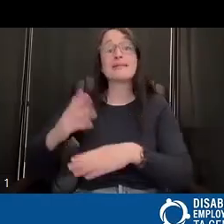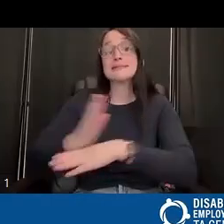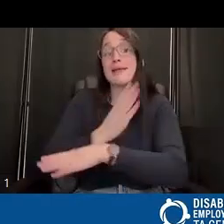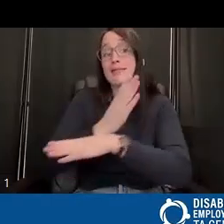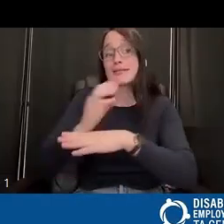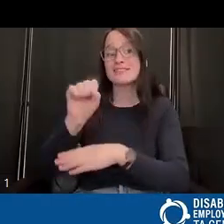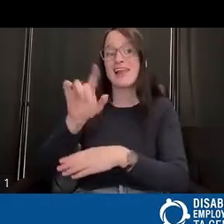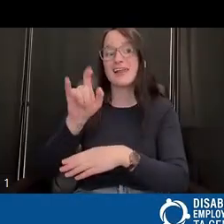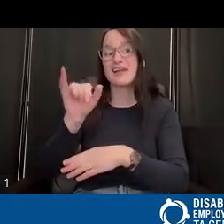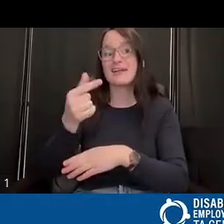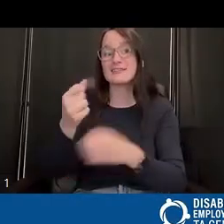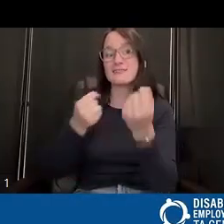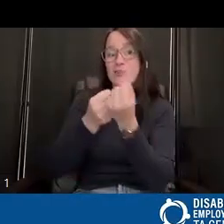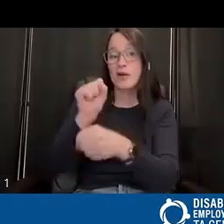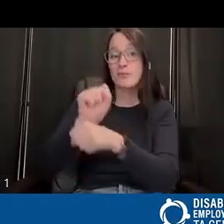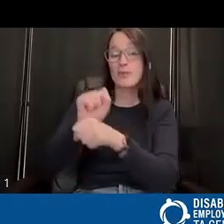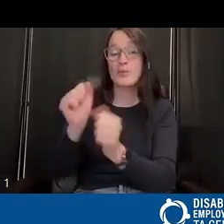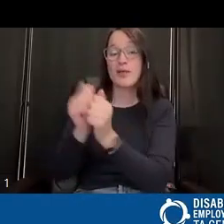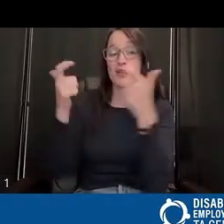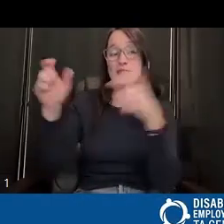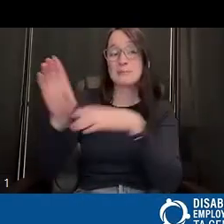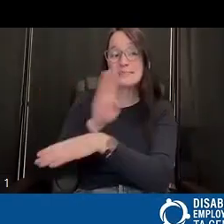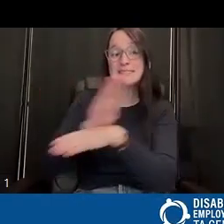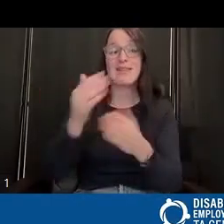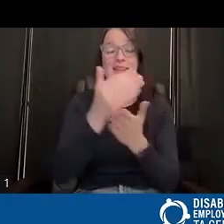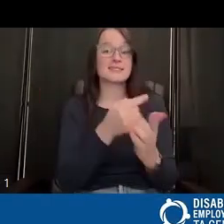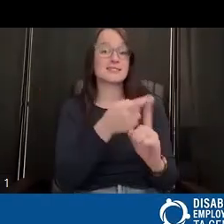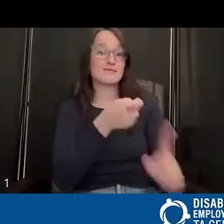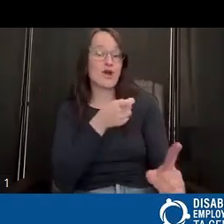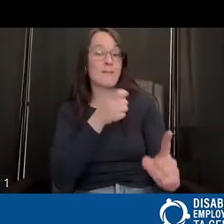Evolution of Microsoft’s Supported Employment Program”. This is a topic we've been looking